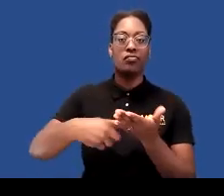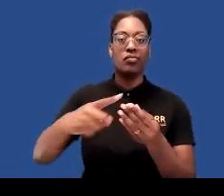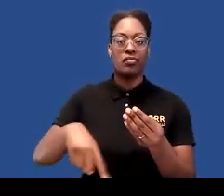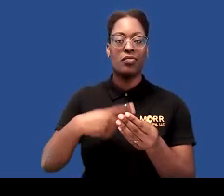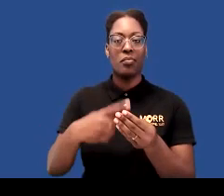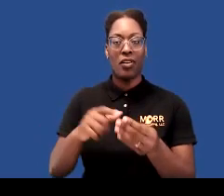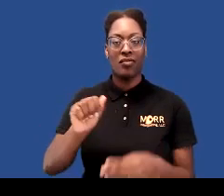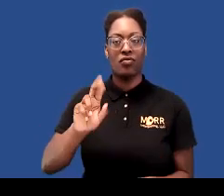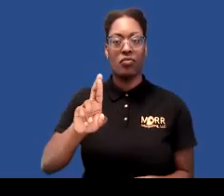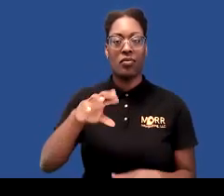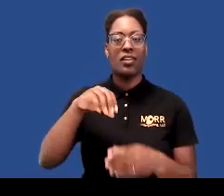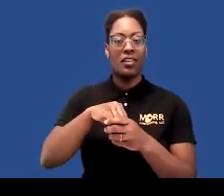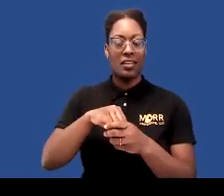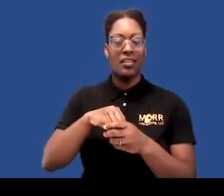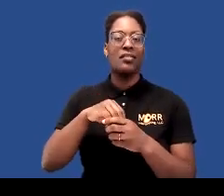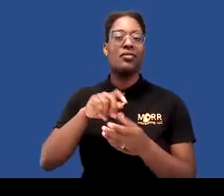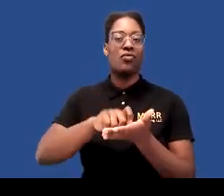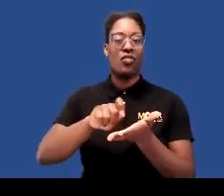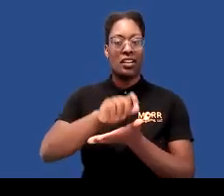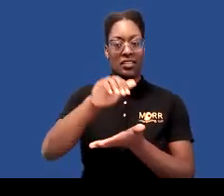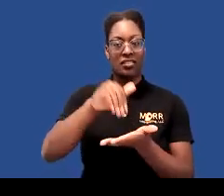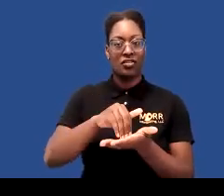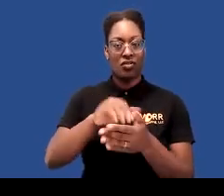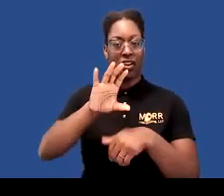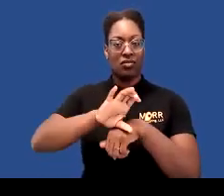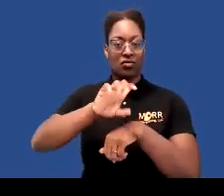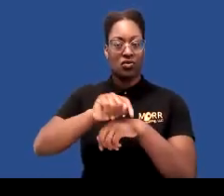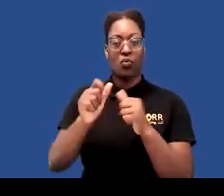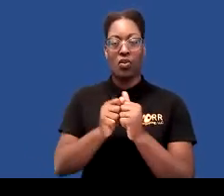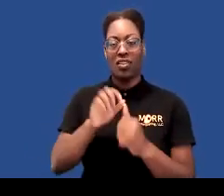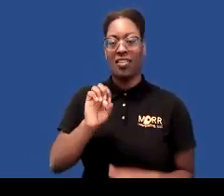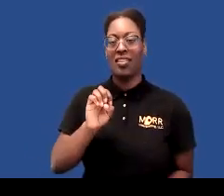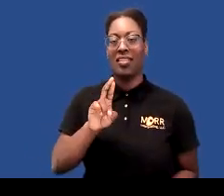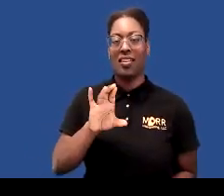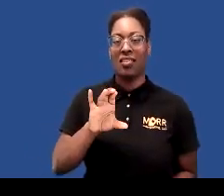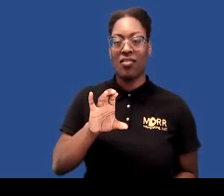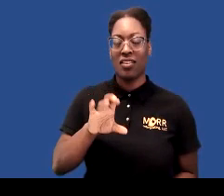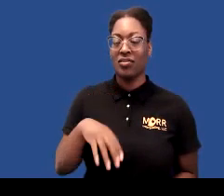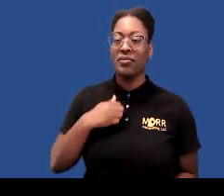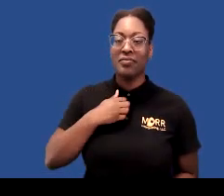Writing Consultations" with Eric. So everyone feel free to get another cup of coffee. Take a lap around your house.